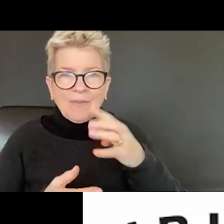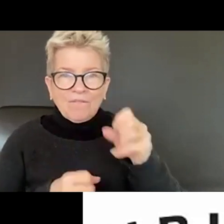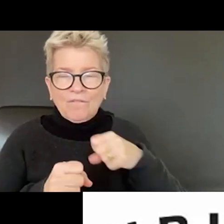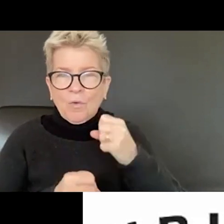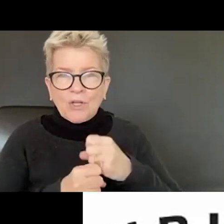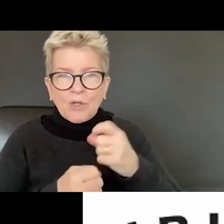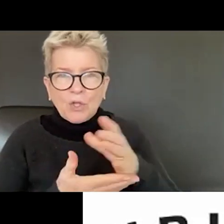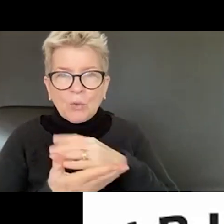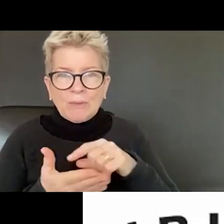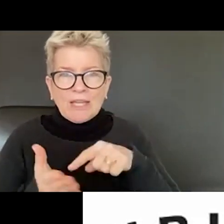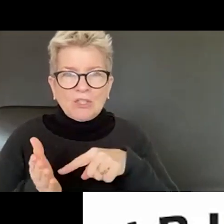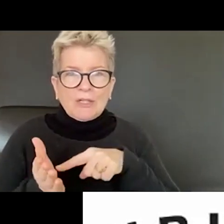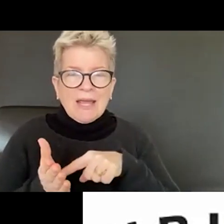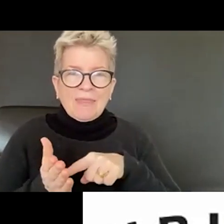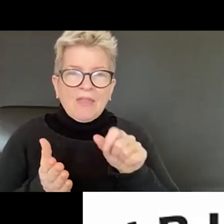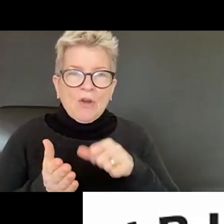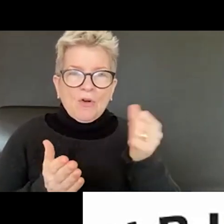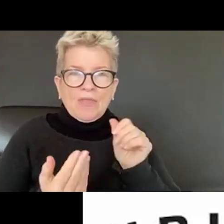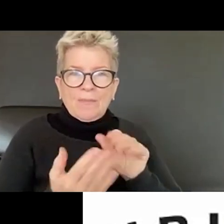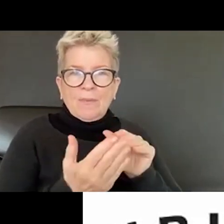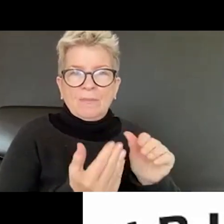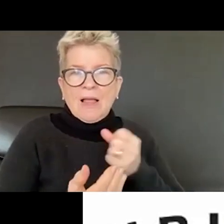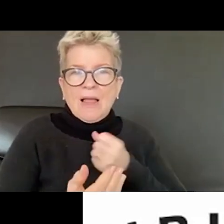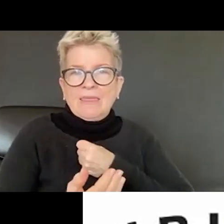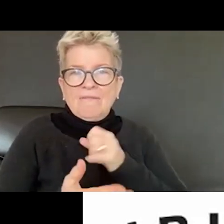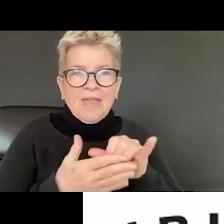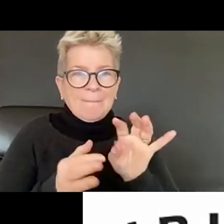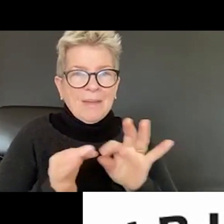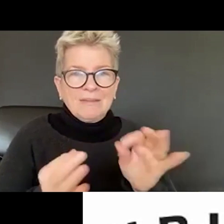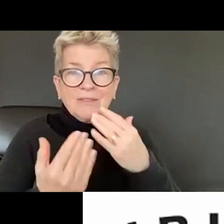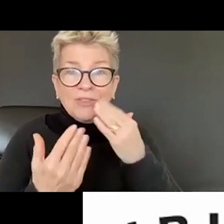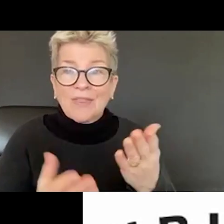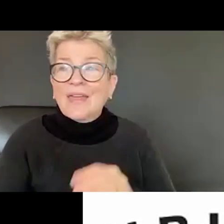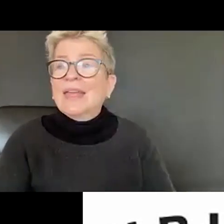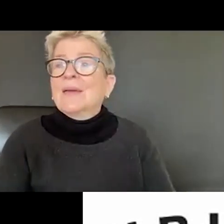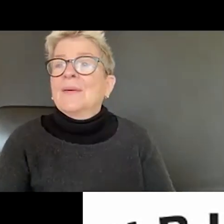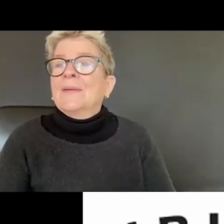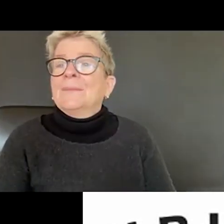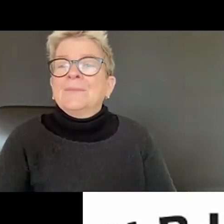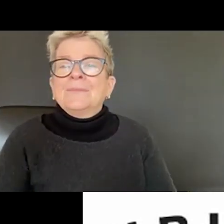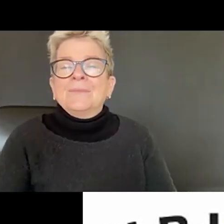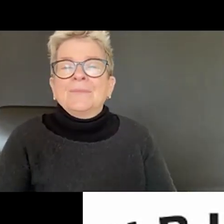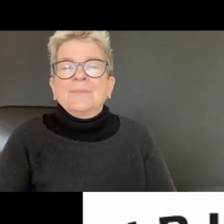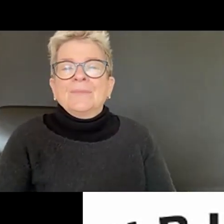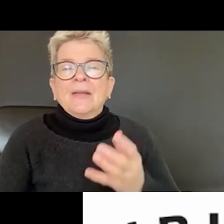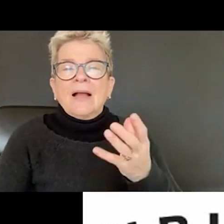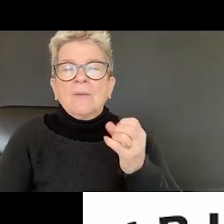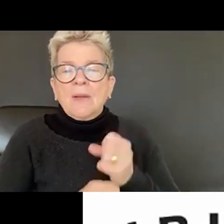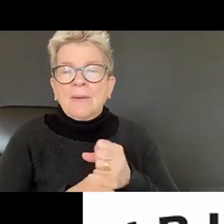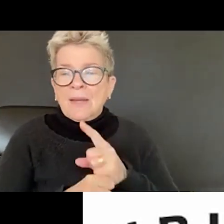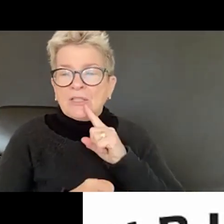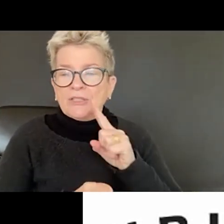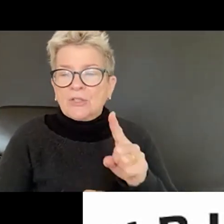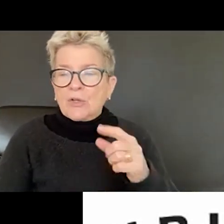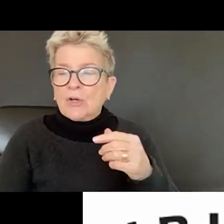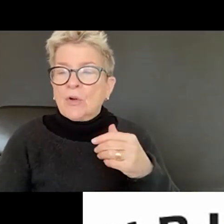can be Alternatives I love that message thank you um I want to make sure we get to the conversation